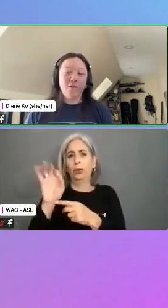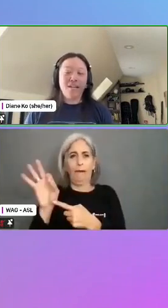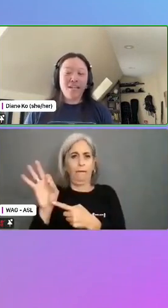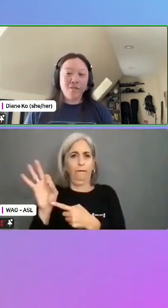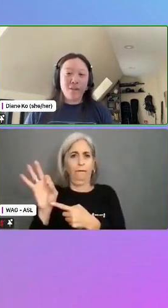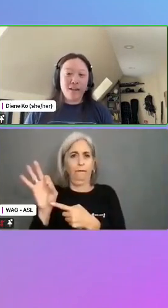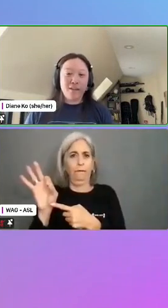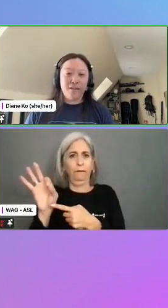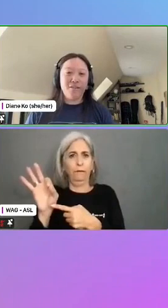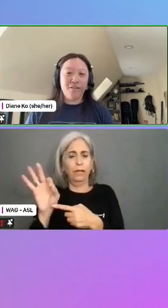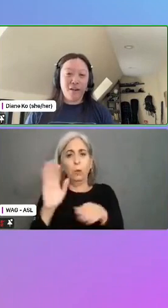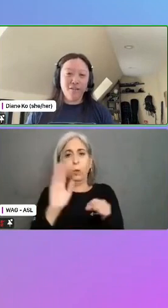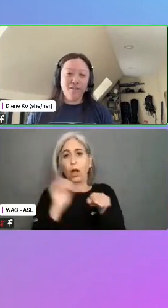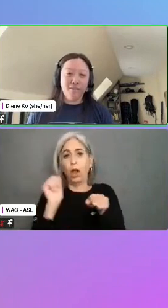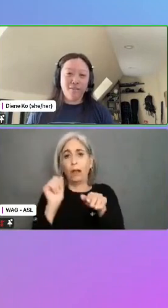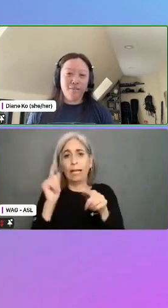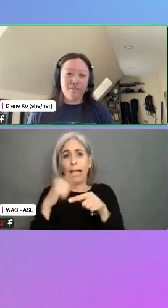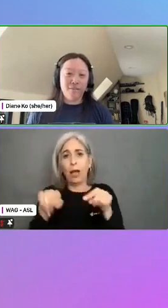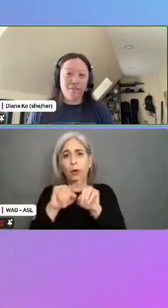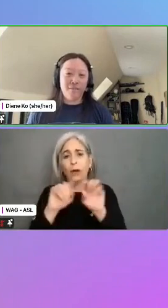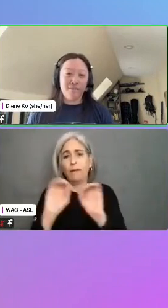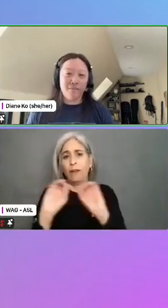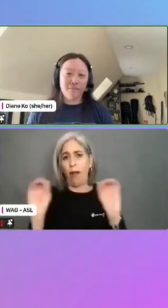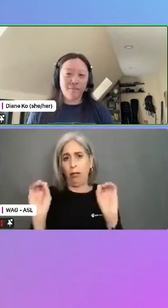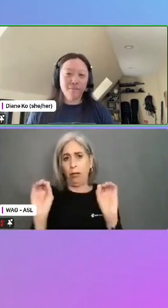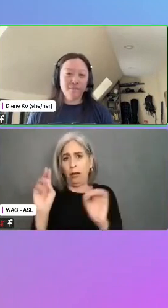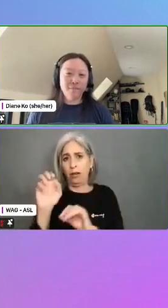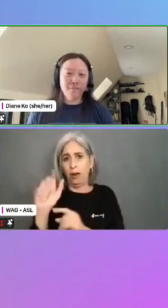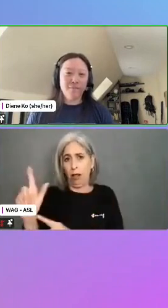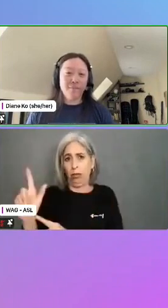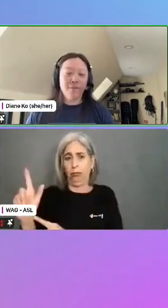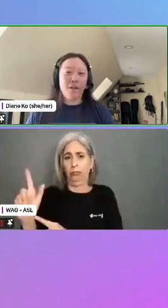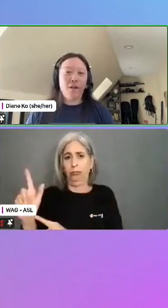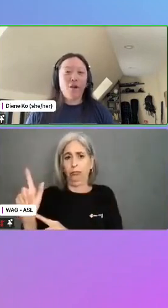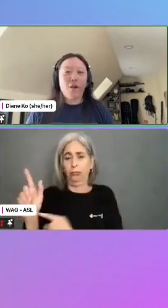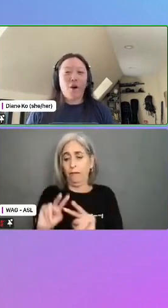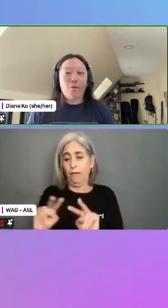do this, I conditionally set the aria value to true when